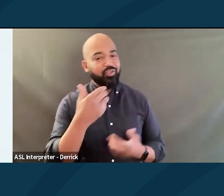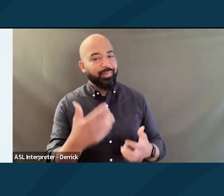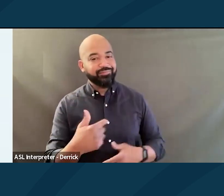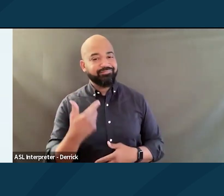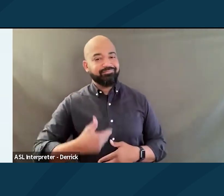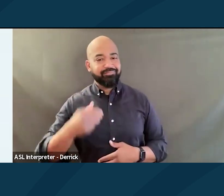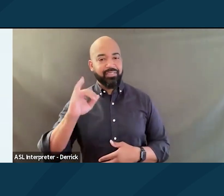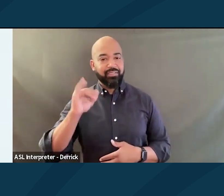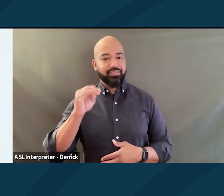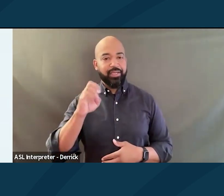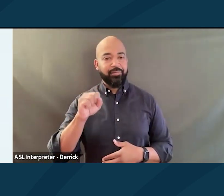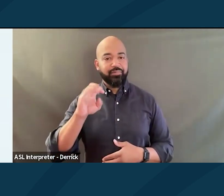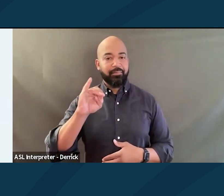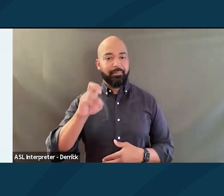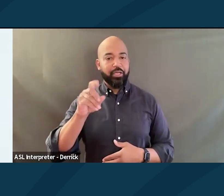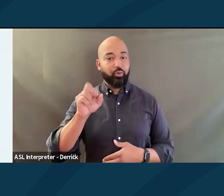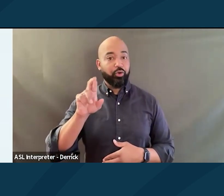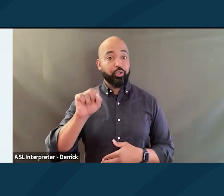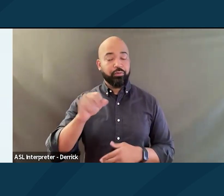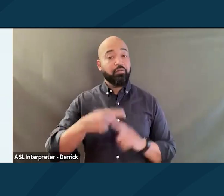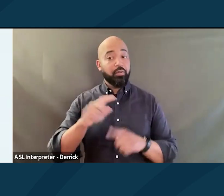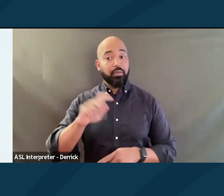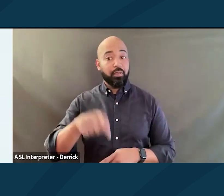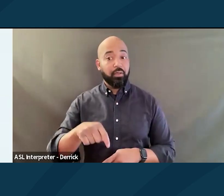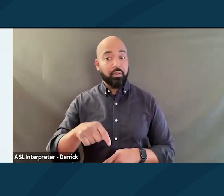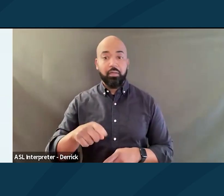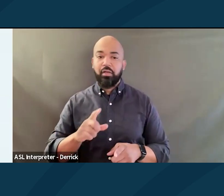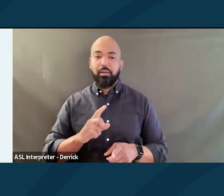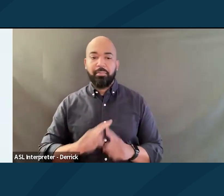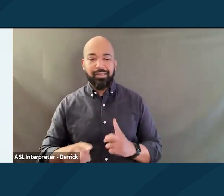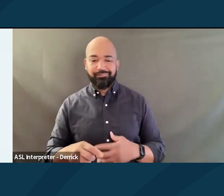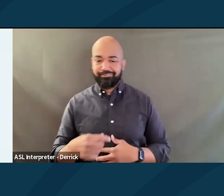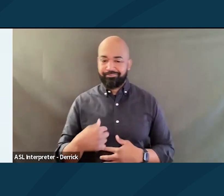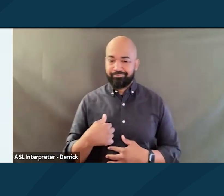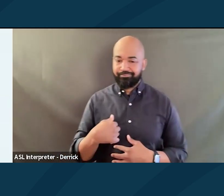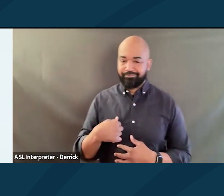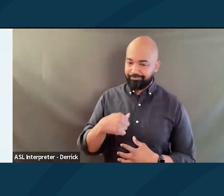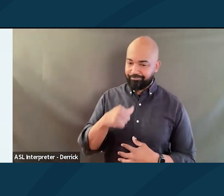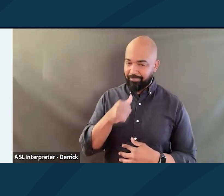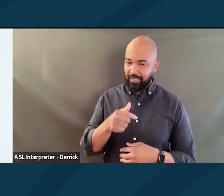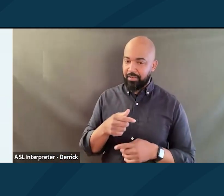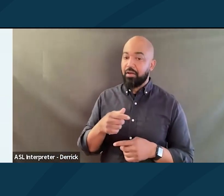I know I'm from Texas, but I'm not for the person from Texas.